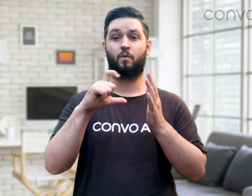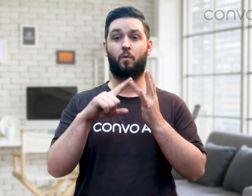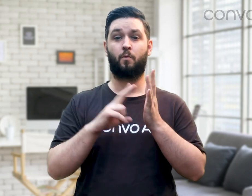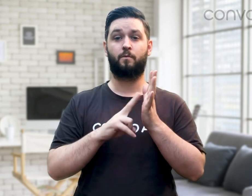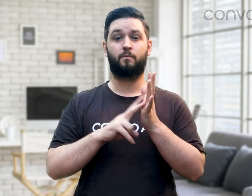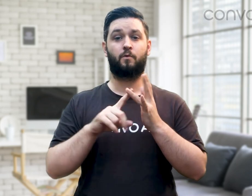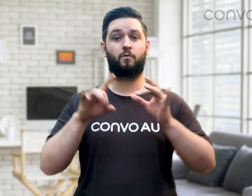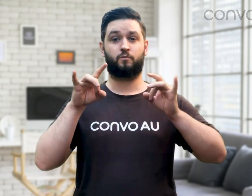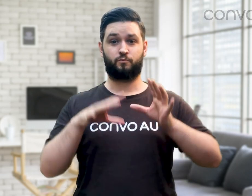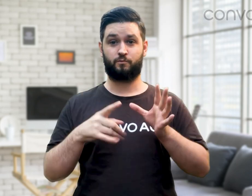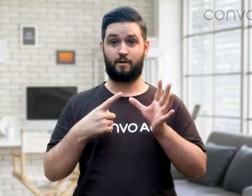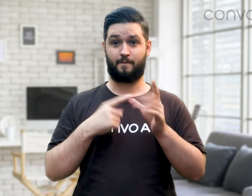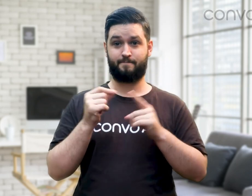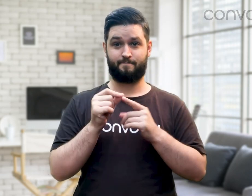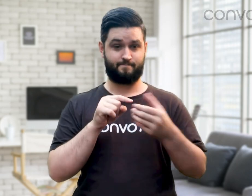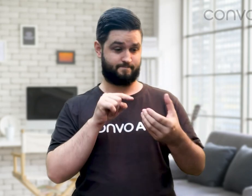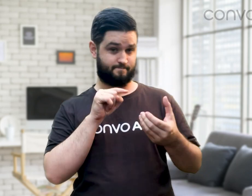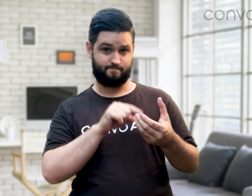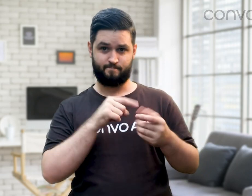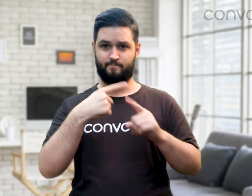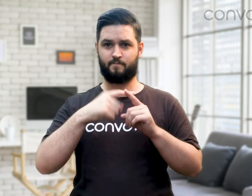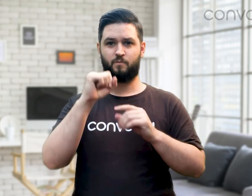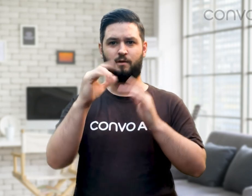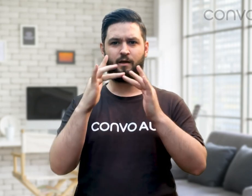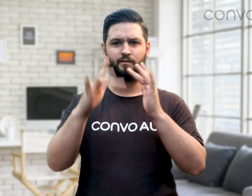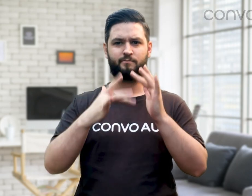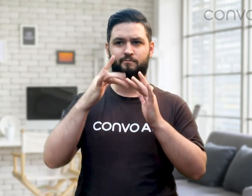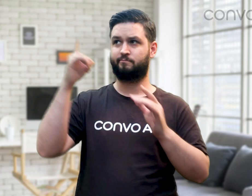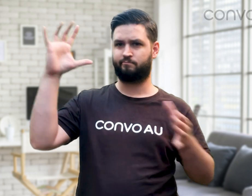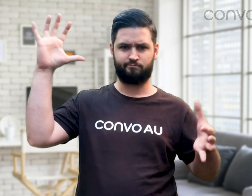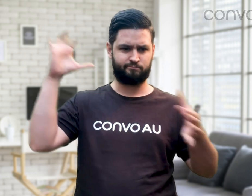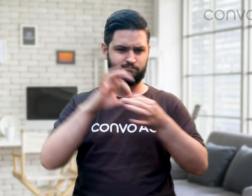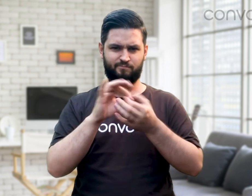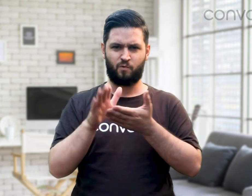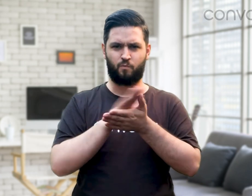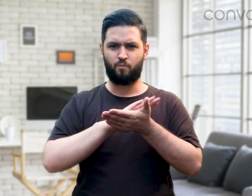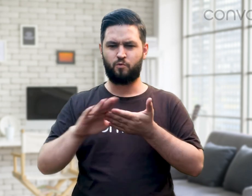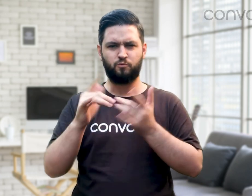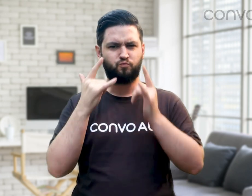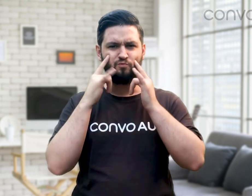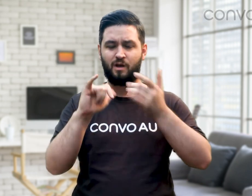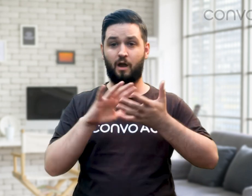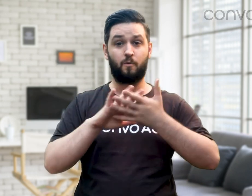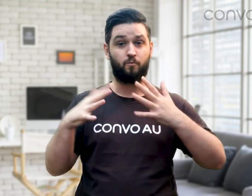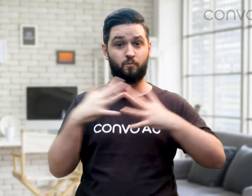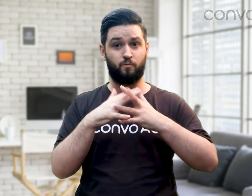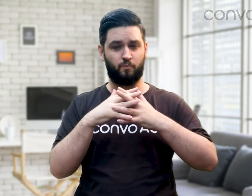Want to know how to make sure the connection between the Convo Australia app and your device is as smooth as possible?